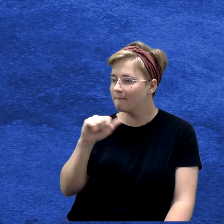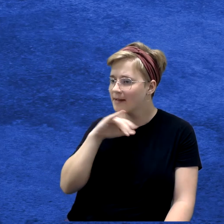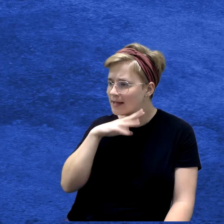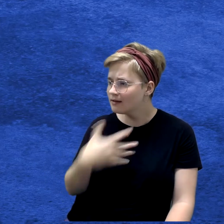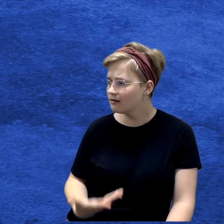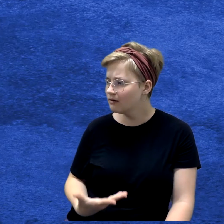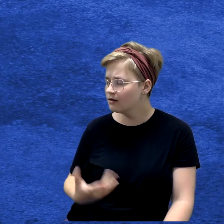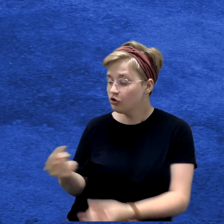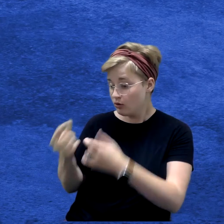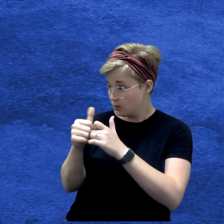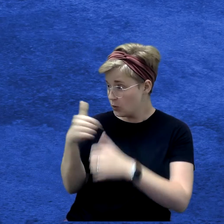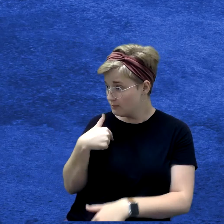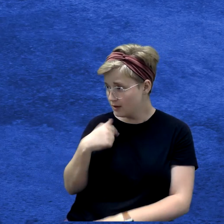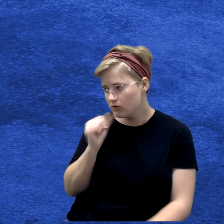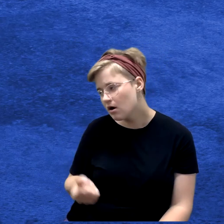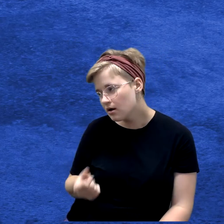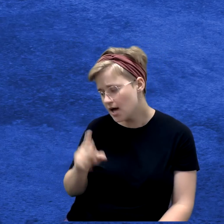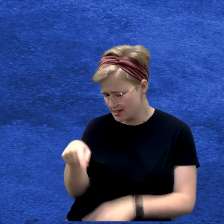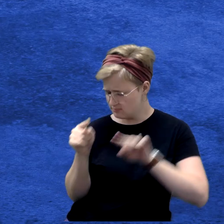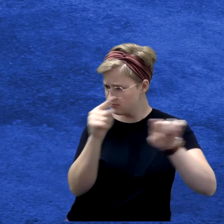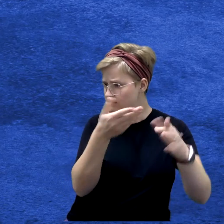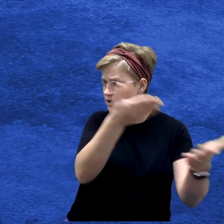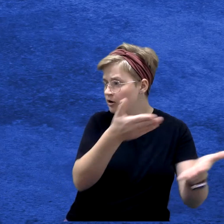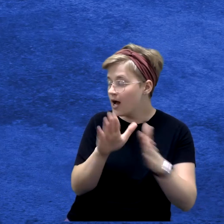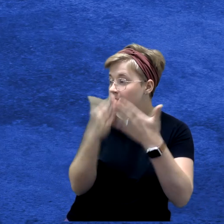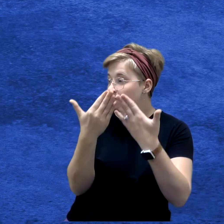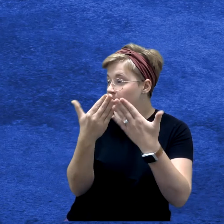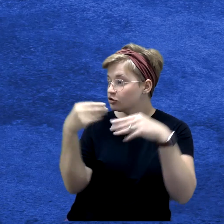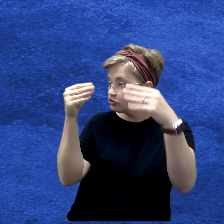I have to be at the Book Nook in fifteen minutes!”